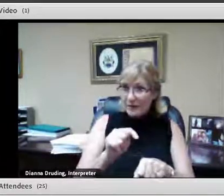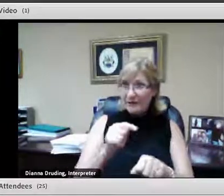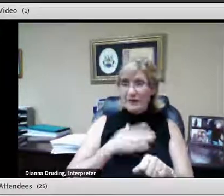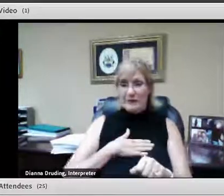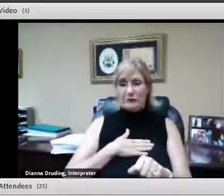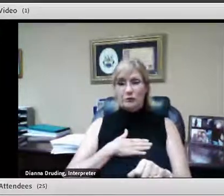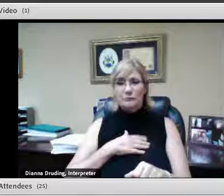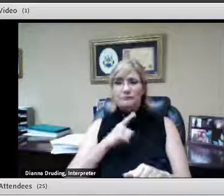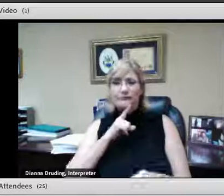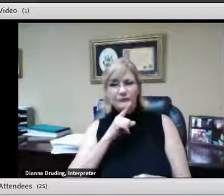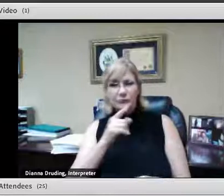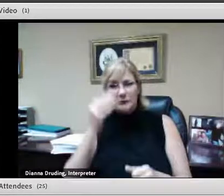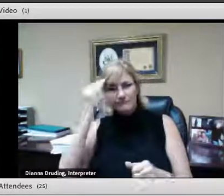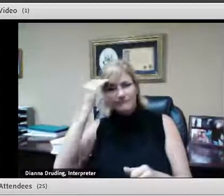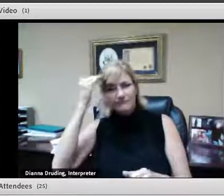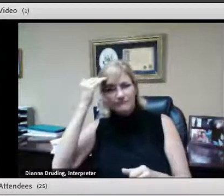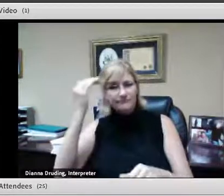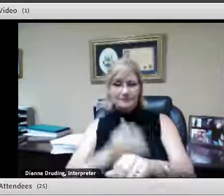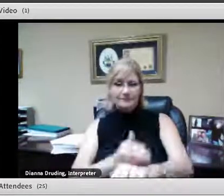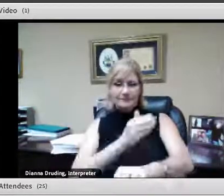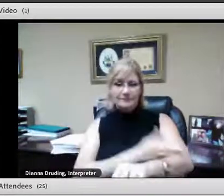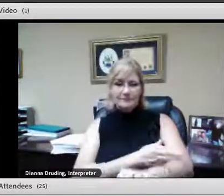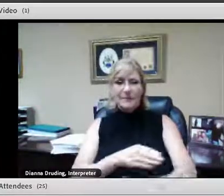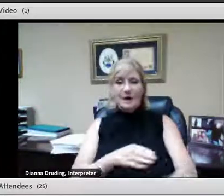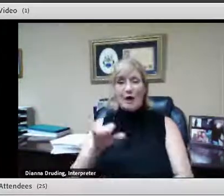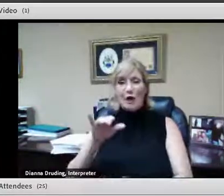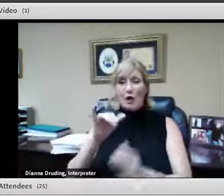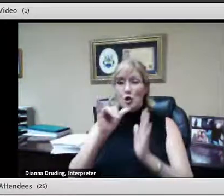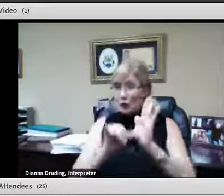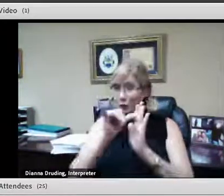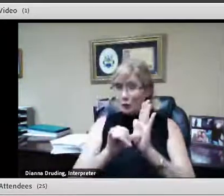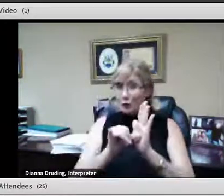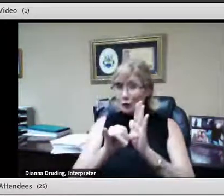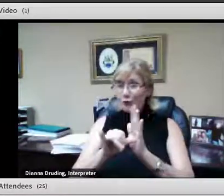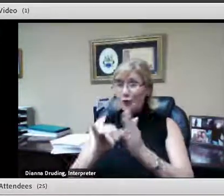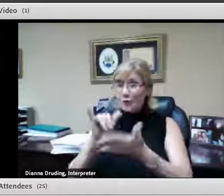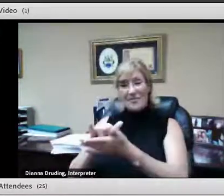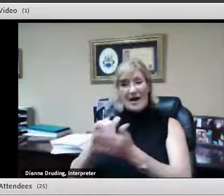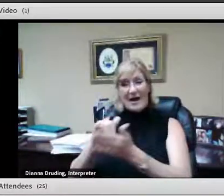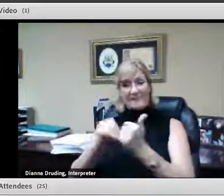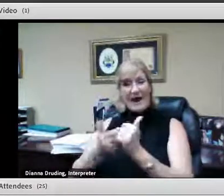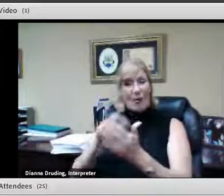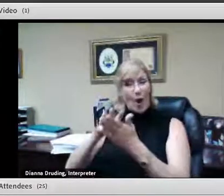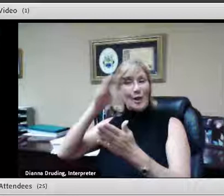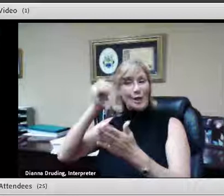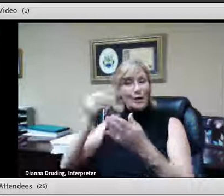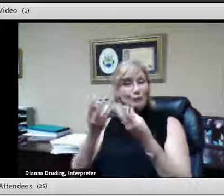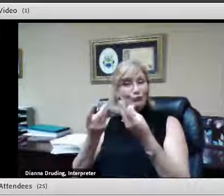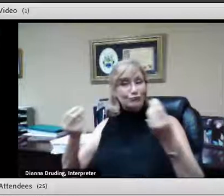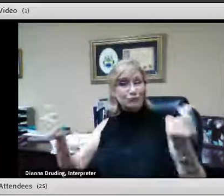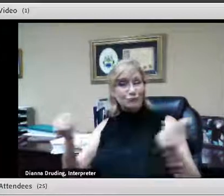Ryan: YouTube, by the way, that's how I learned to solve Rubik's Cube. That's how I teach kids how to solve it.